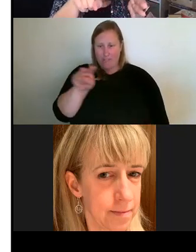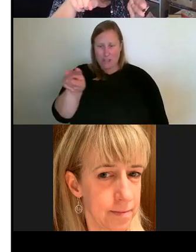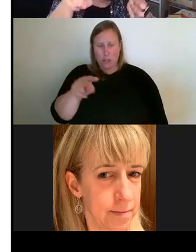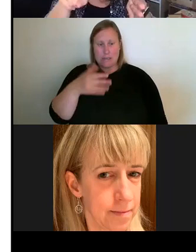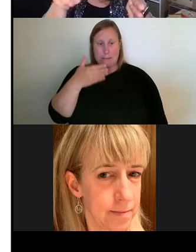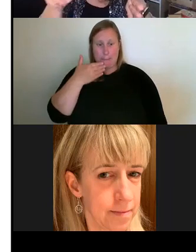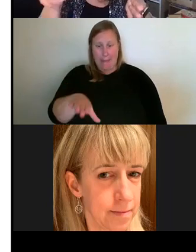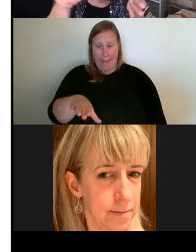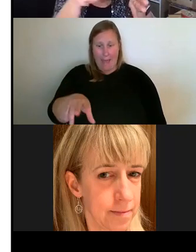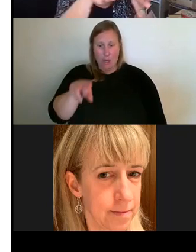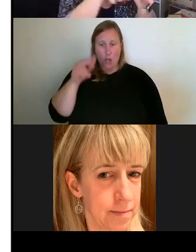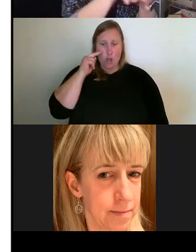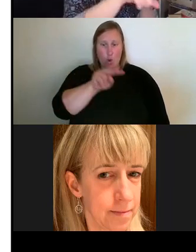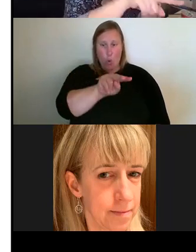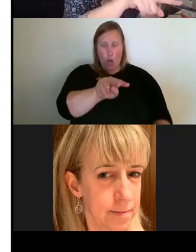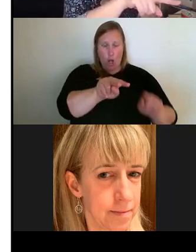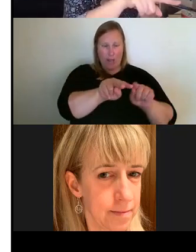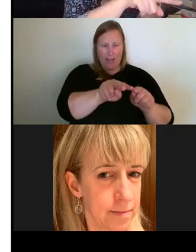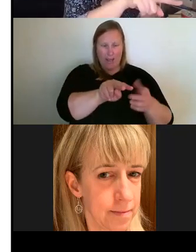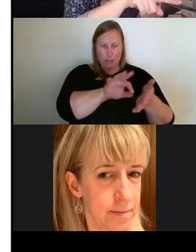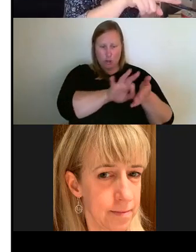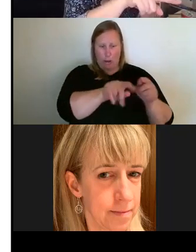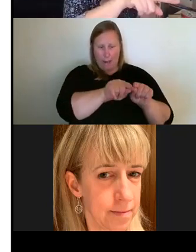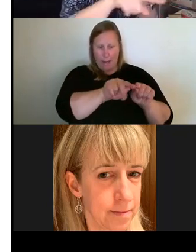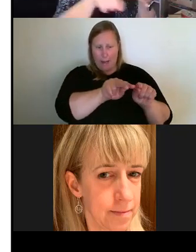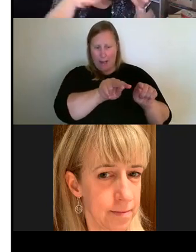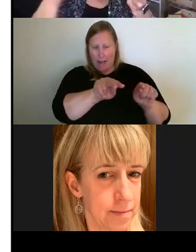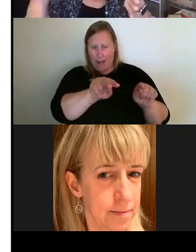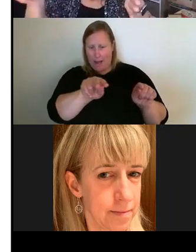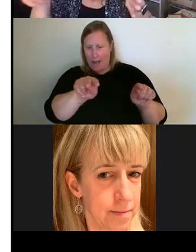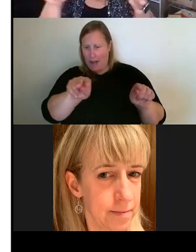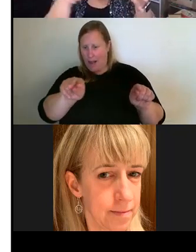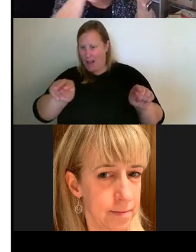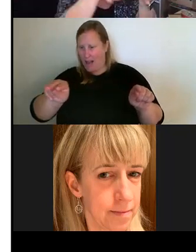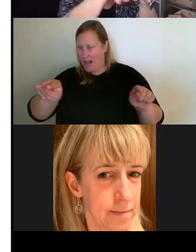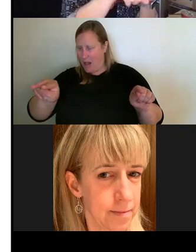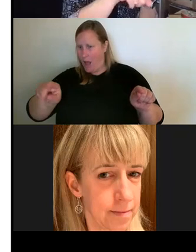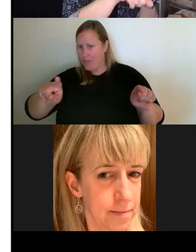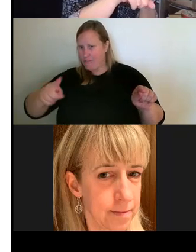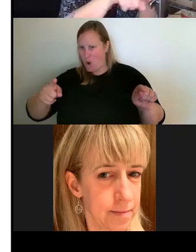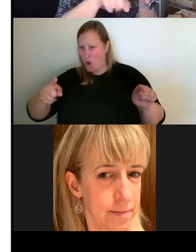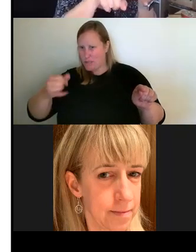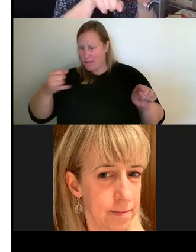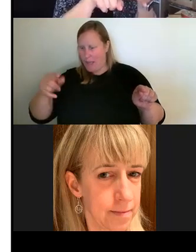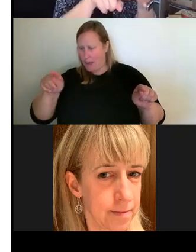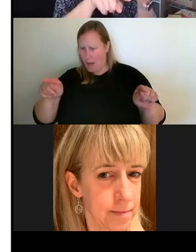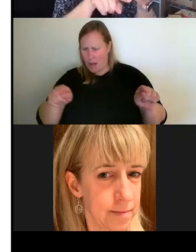looking across and then tracking back to the first line, it's longer to come back and get back to the